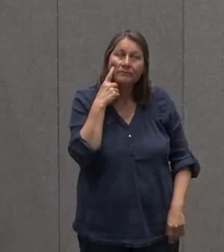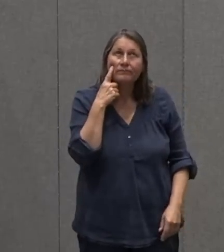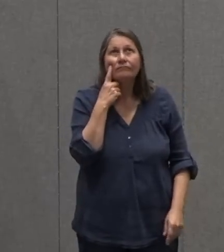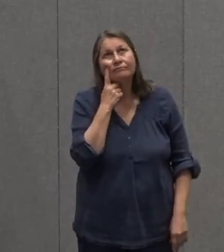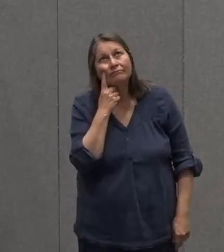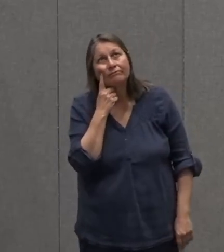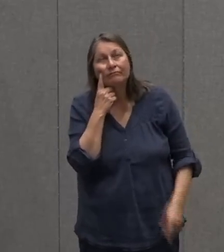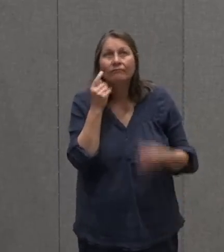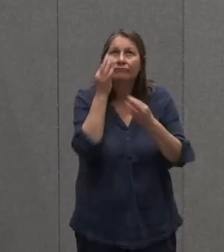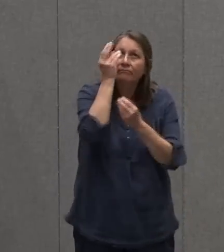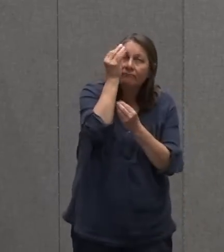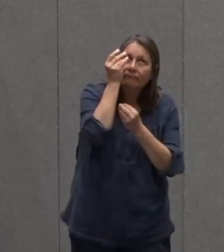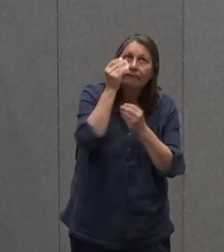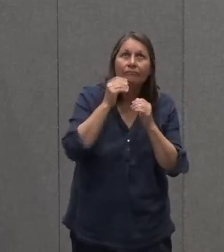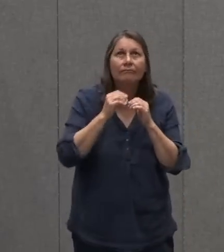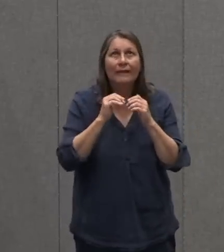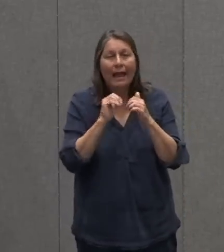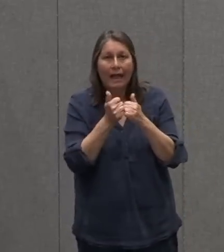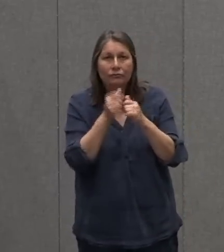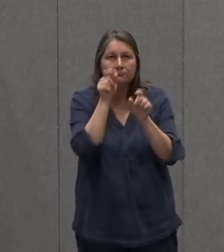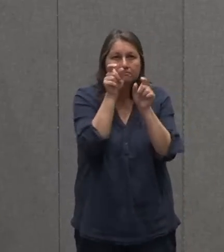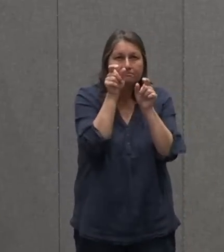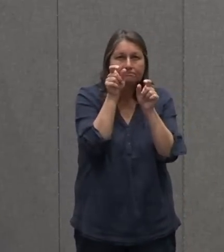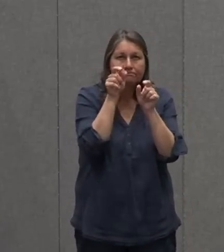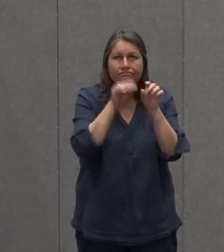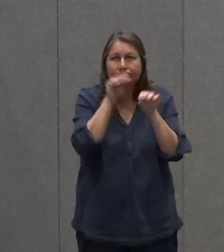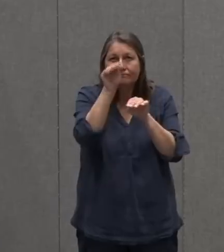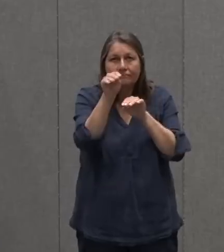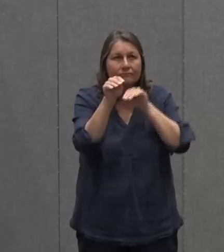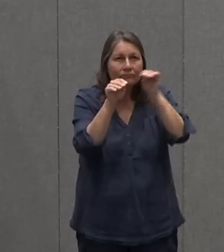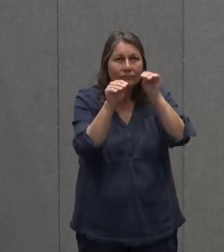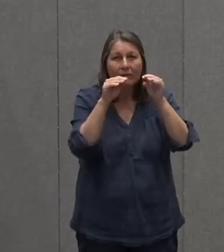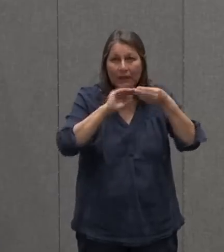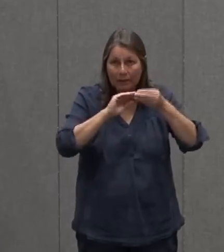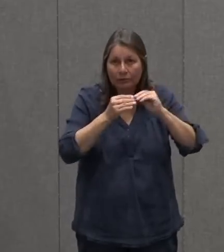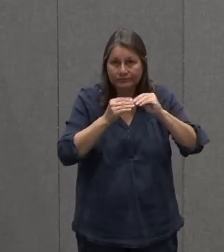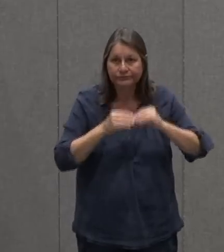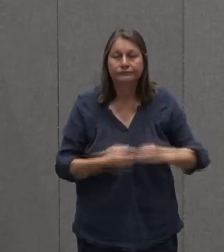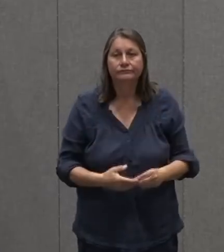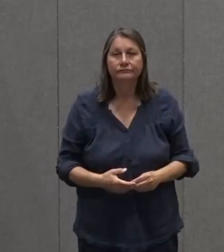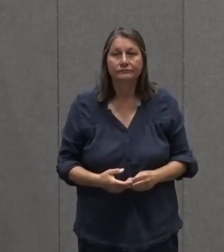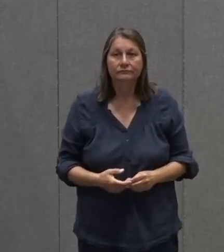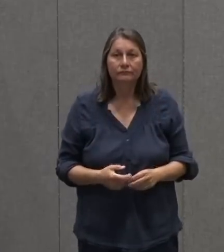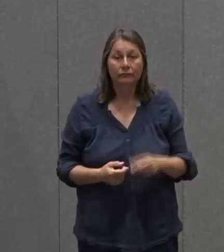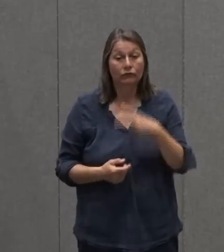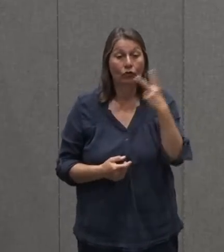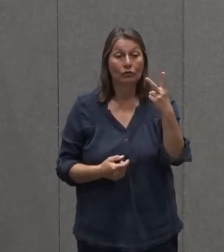and to not be placing them just exactly in order. So, the two numbers that I thought of next,